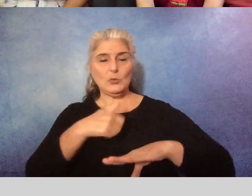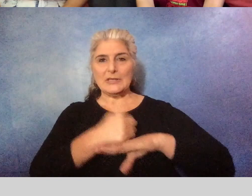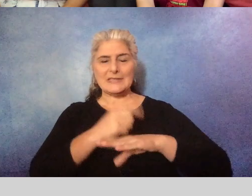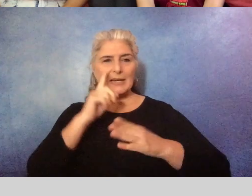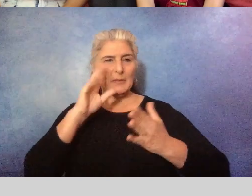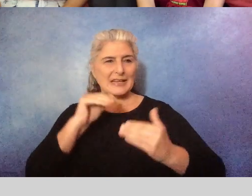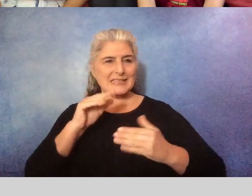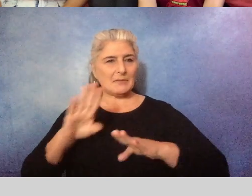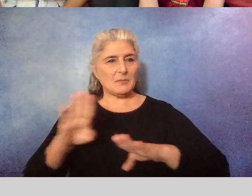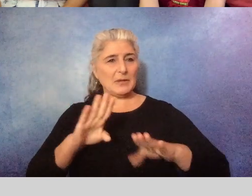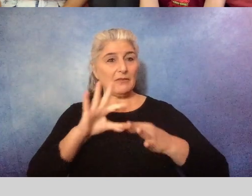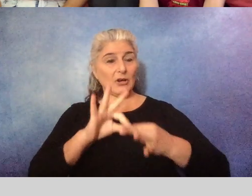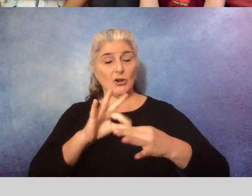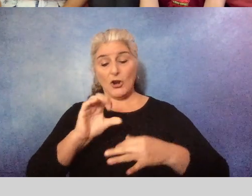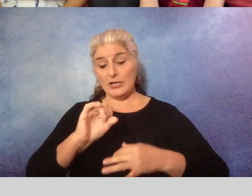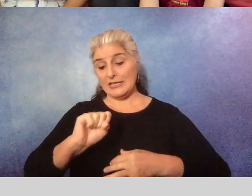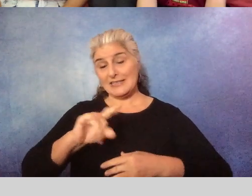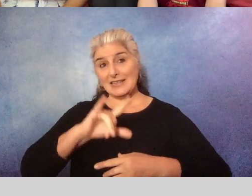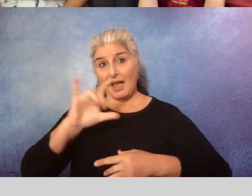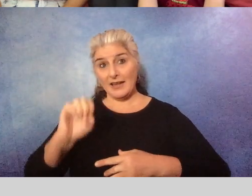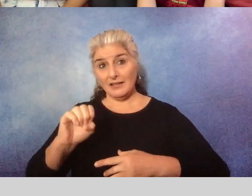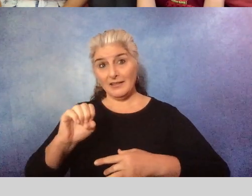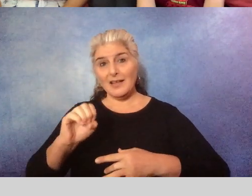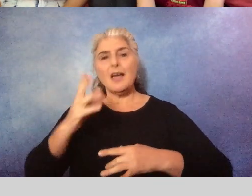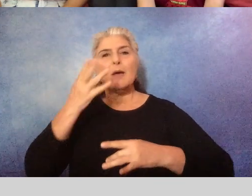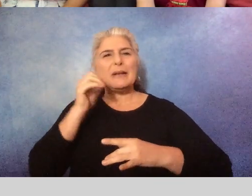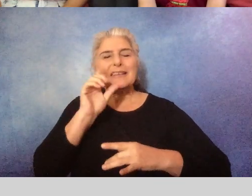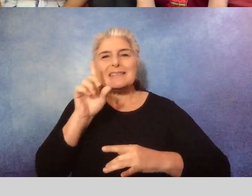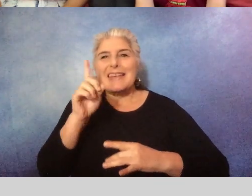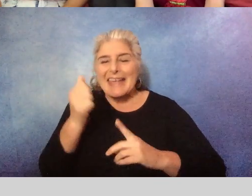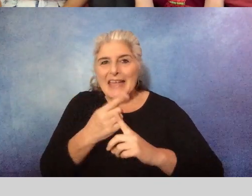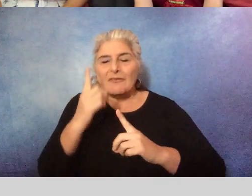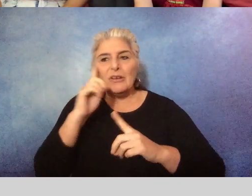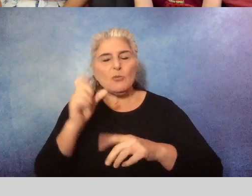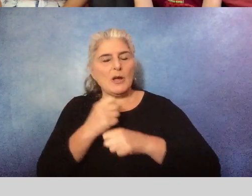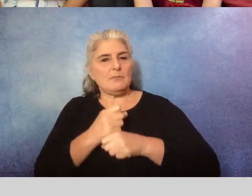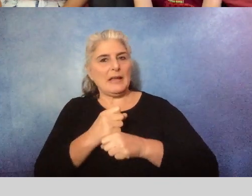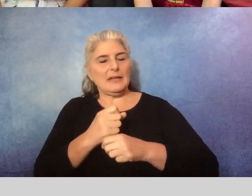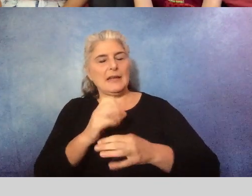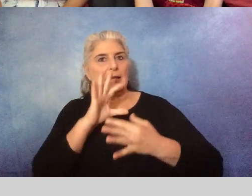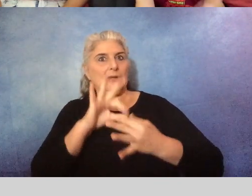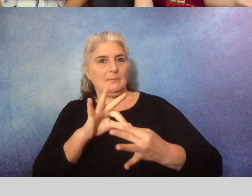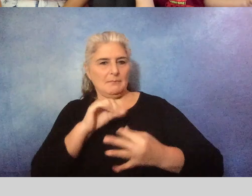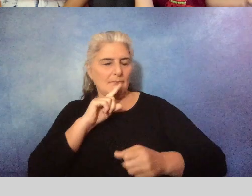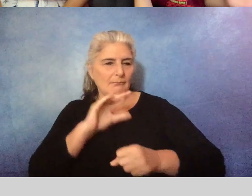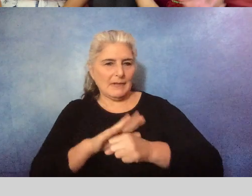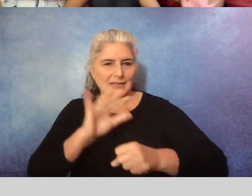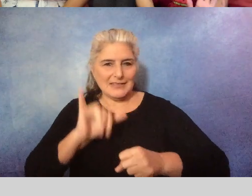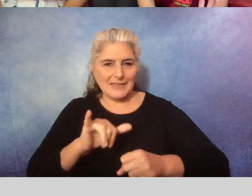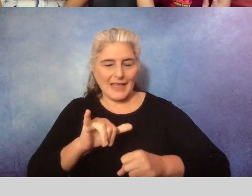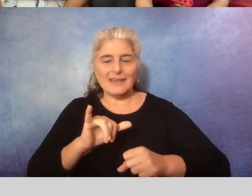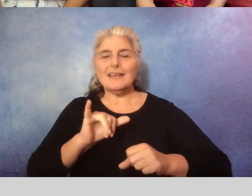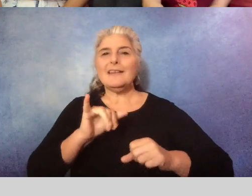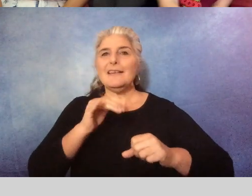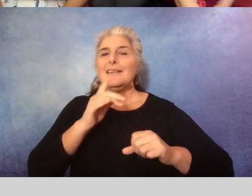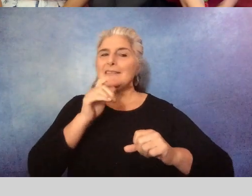And that is because everyone built it, not just designers. But now more design talking.